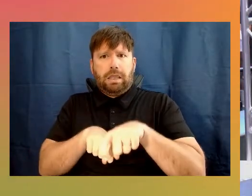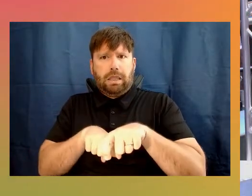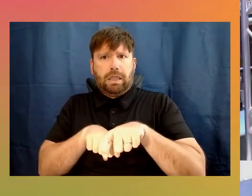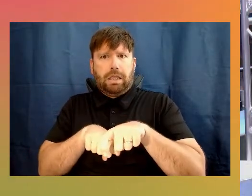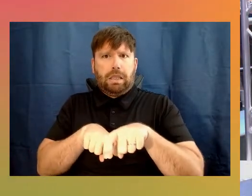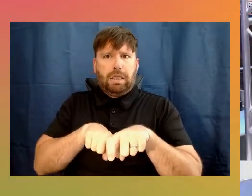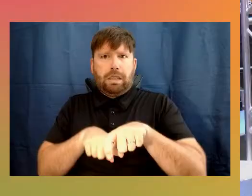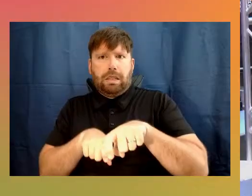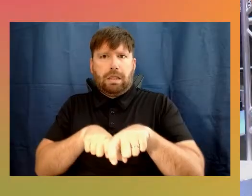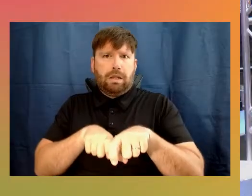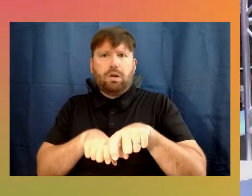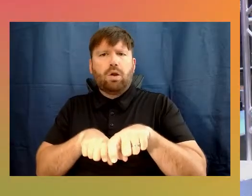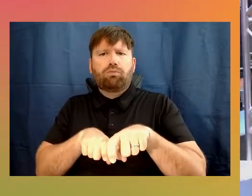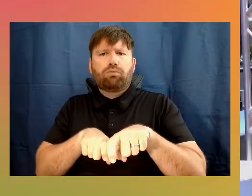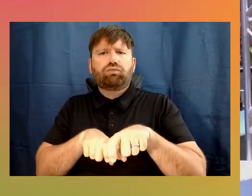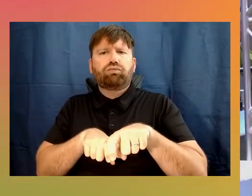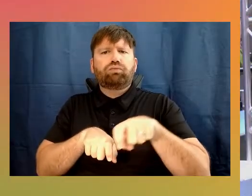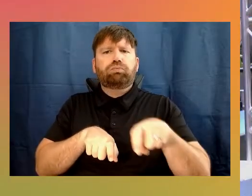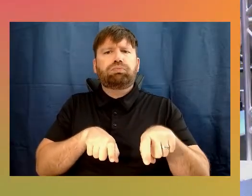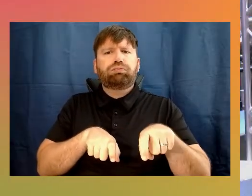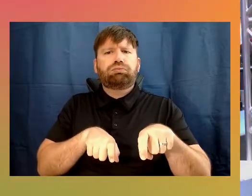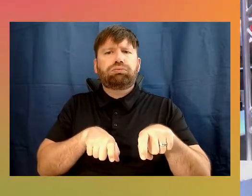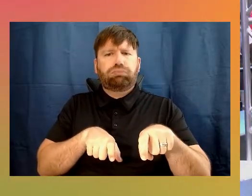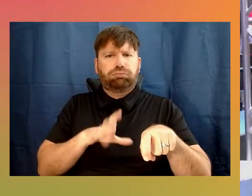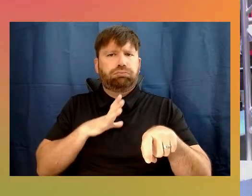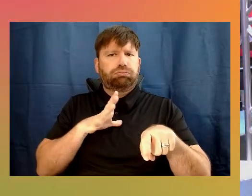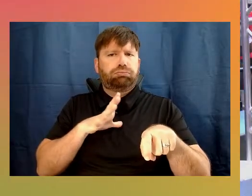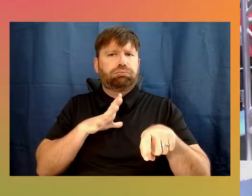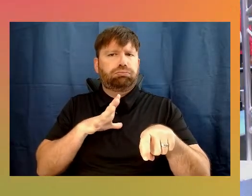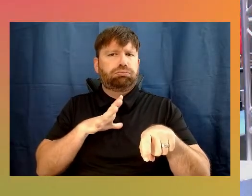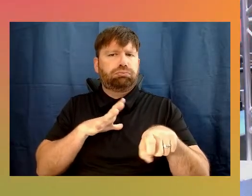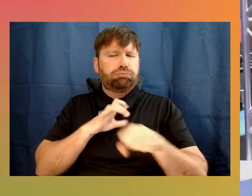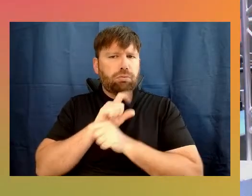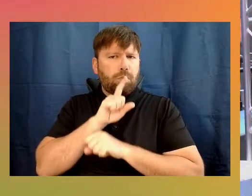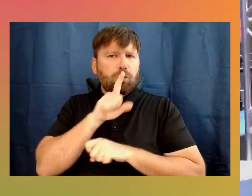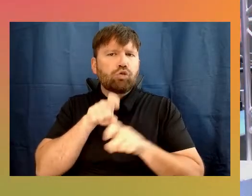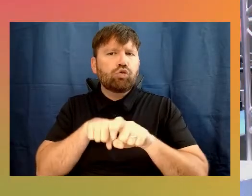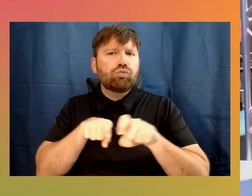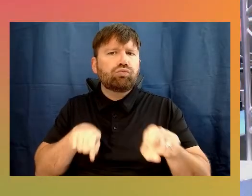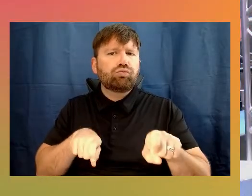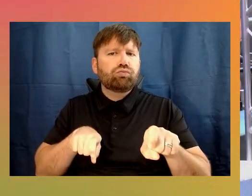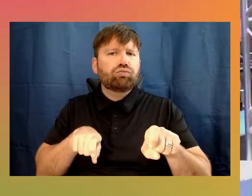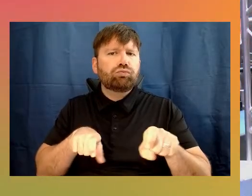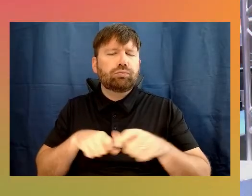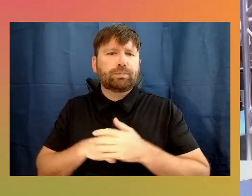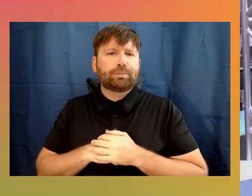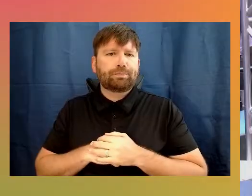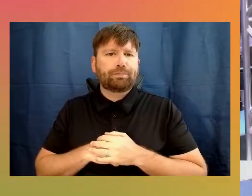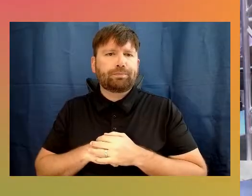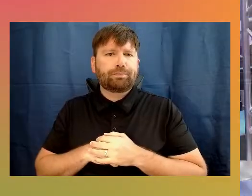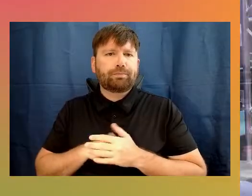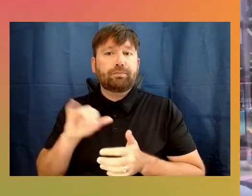ARE STANDING ON A TIGHT ROPE. IF YOUR FEET ARE REALLY NARROW, I WANT YOU TO WIDEN THE RIGHT